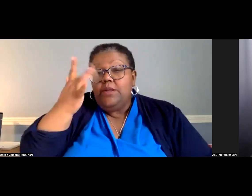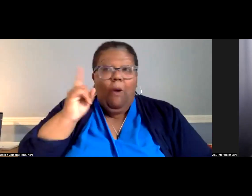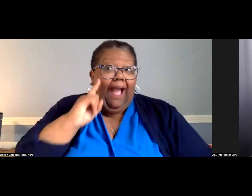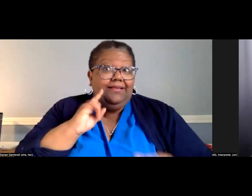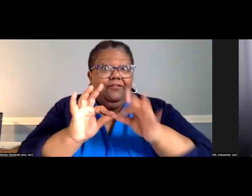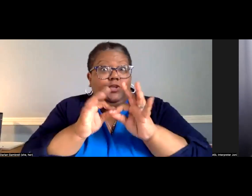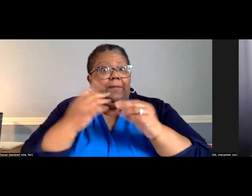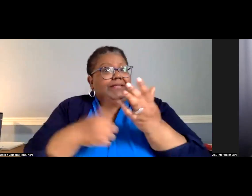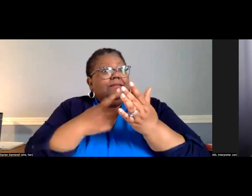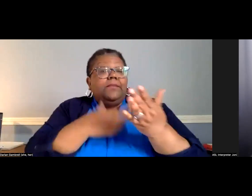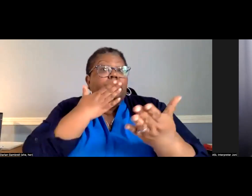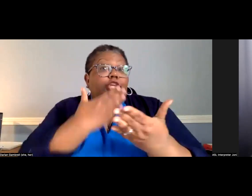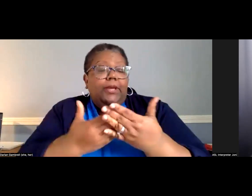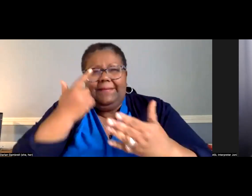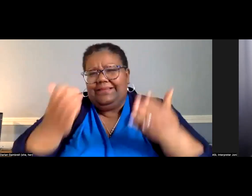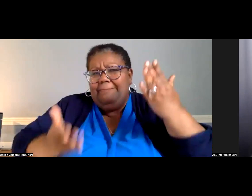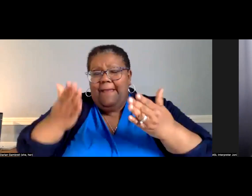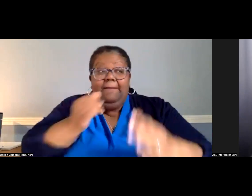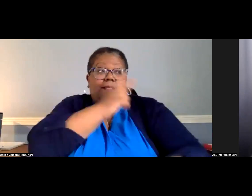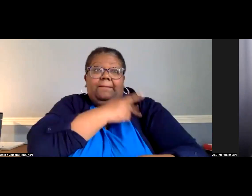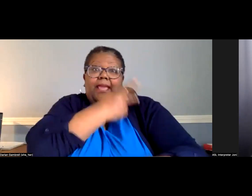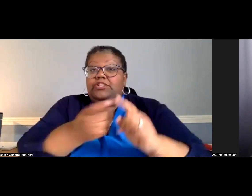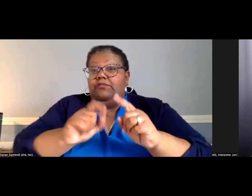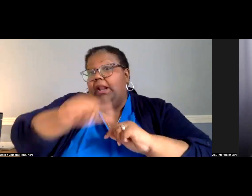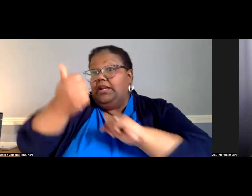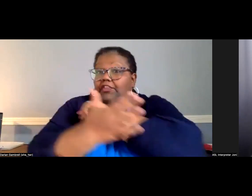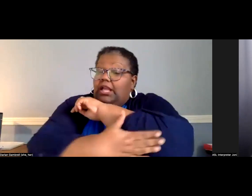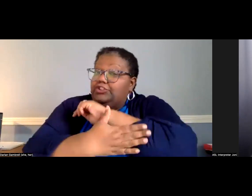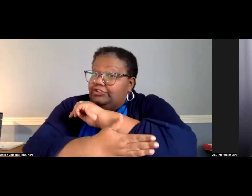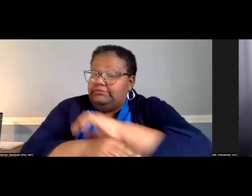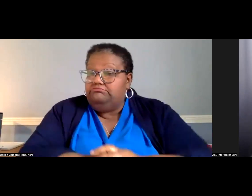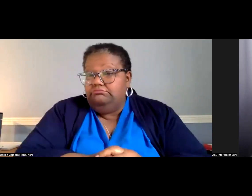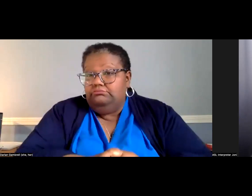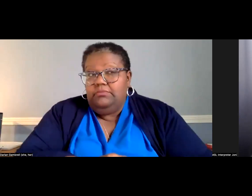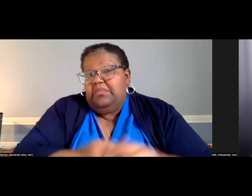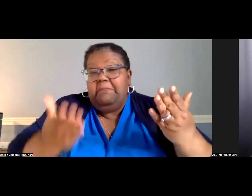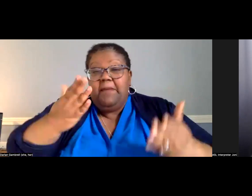facilitate that communication. the reason why a deaf interpreter might need to be brought in